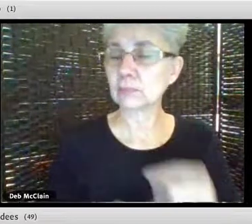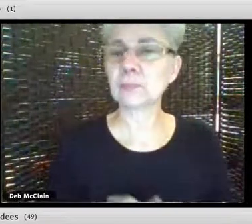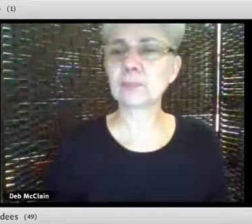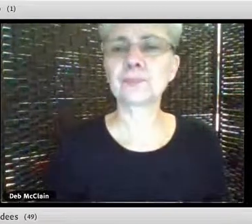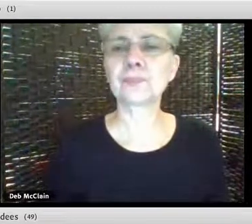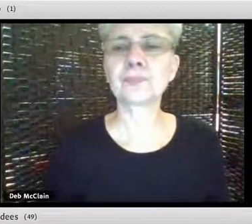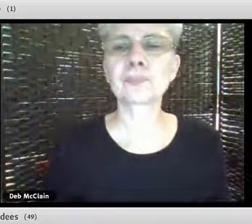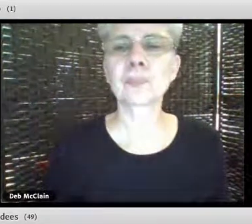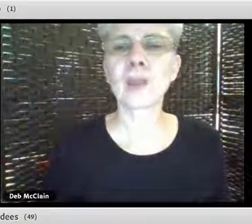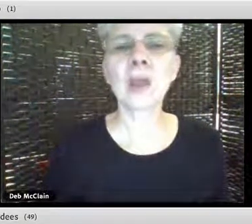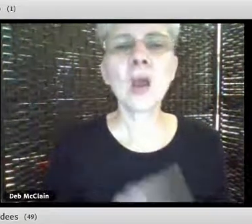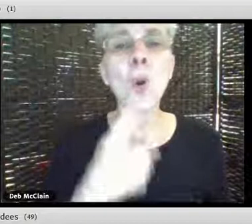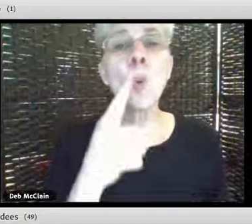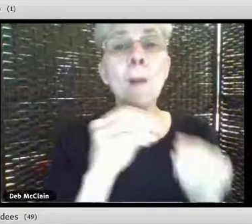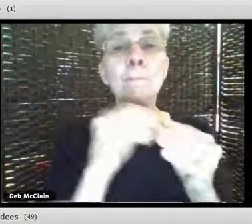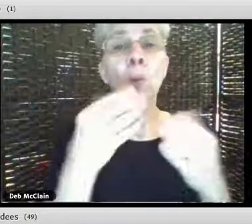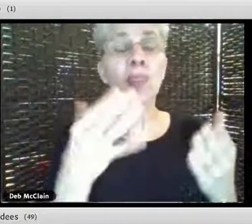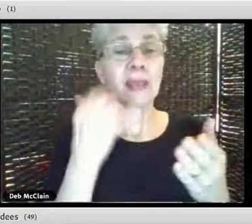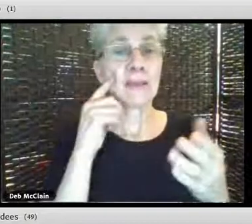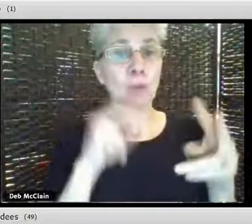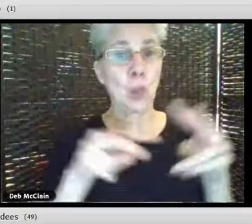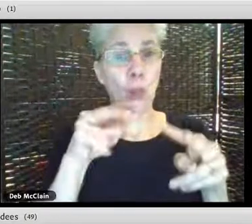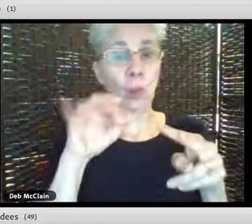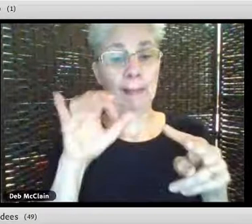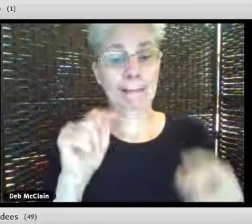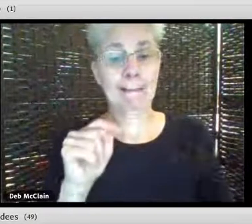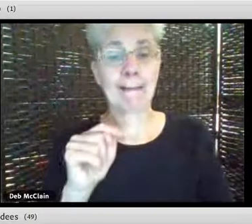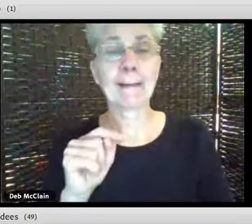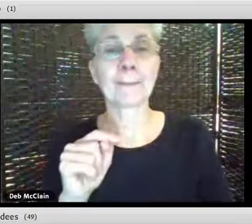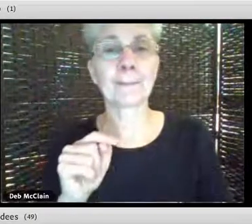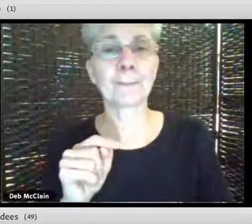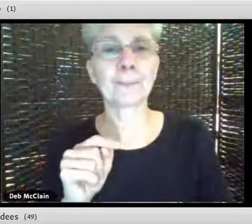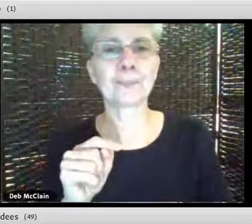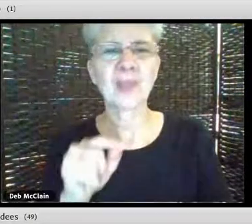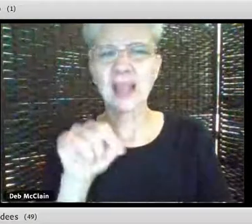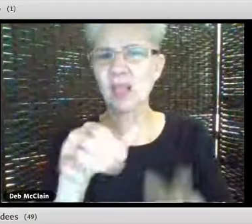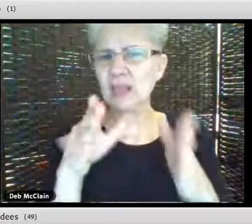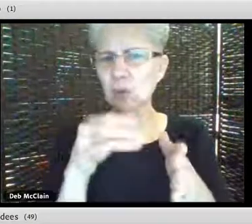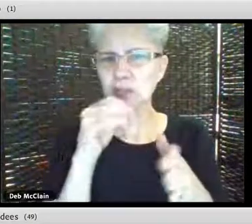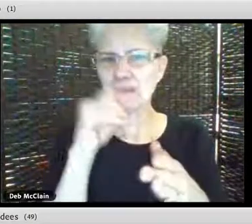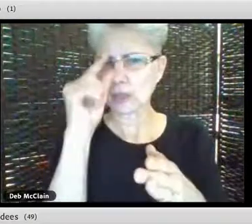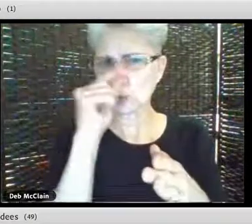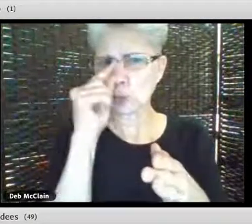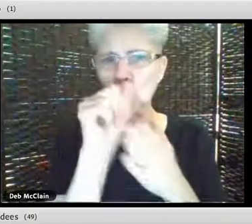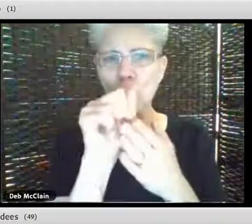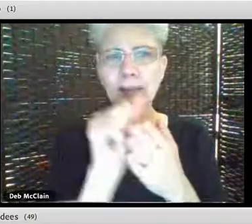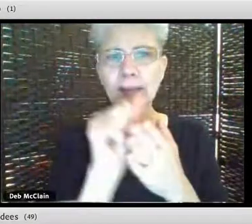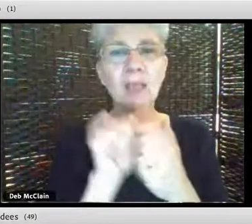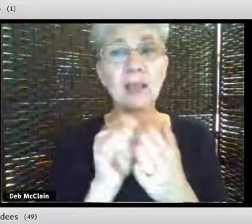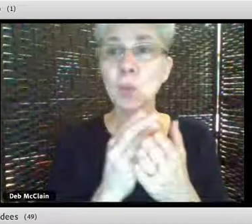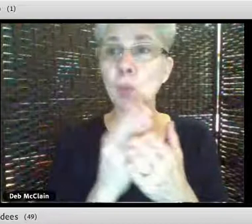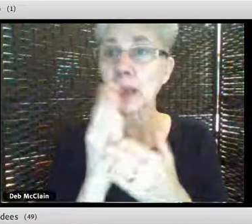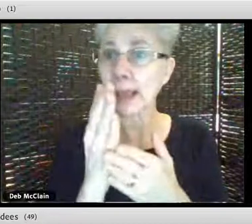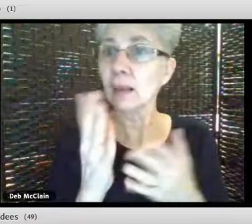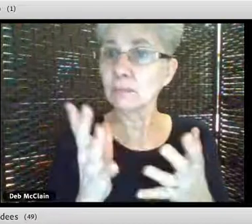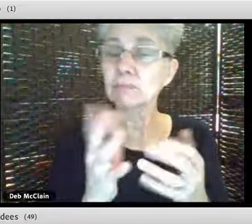One other thing, if you look at -- So it says this recipient doesn't have a Google account, and that's okay. You have options.